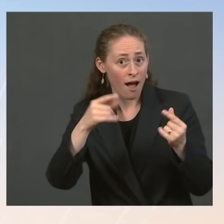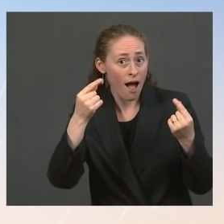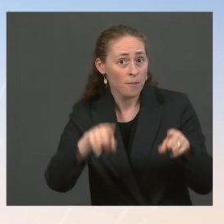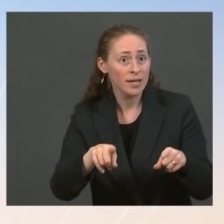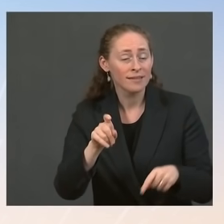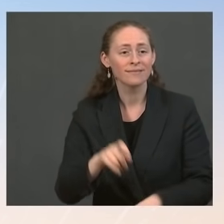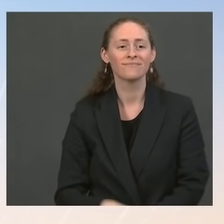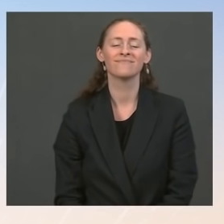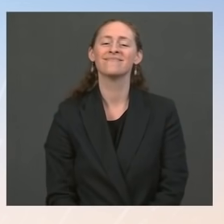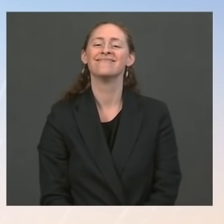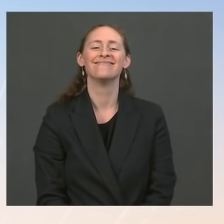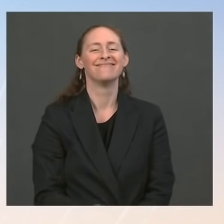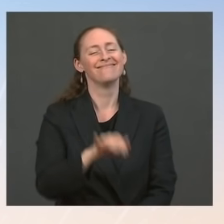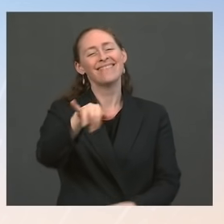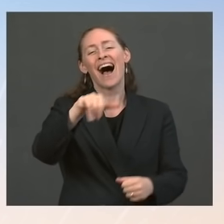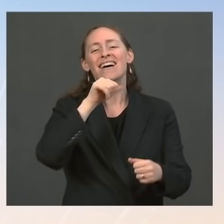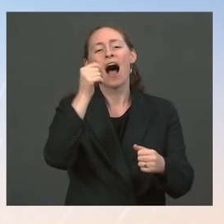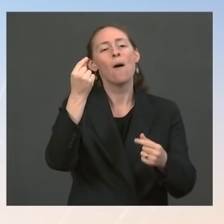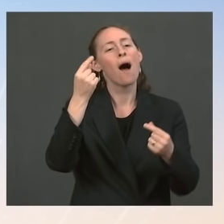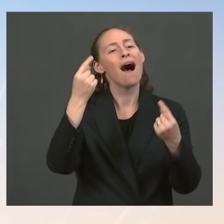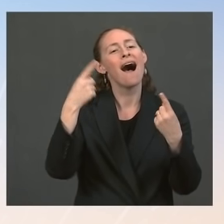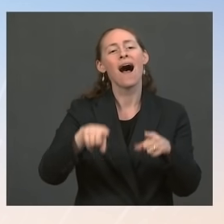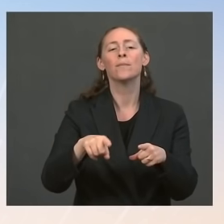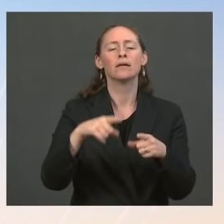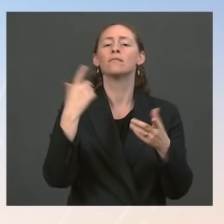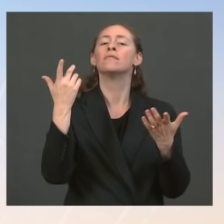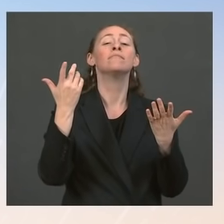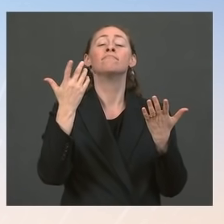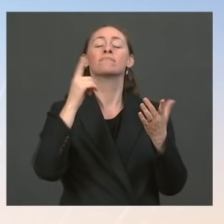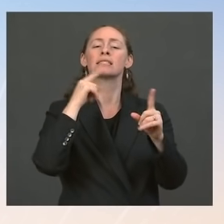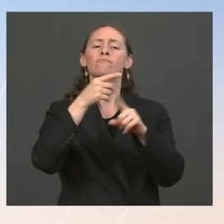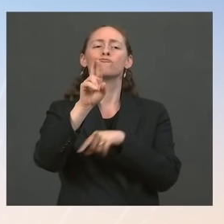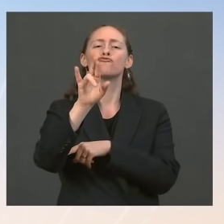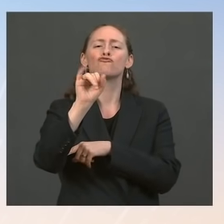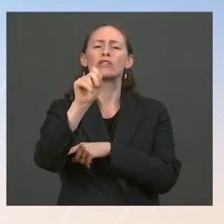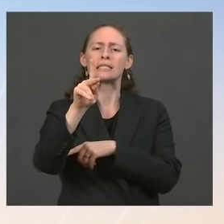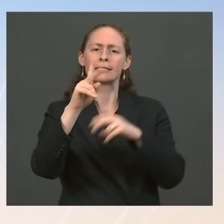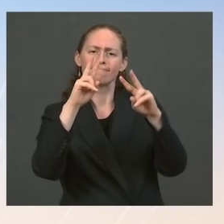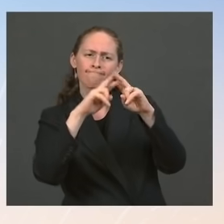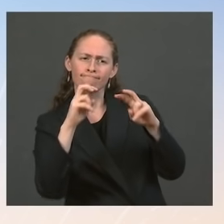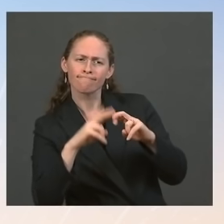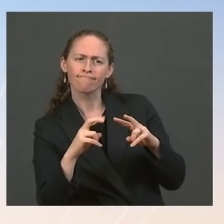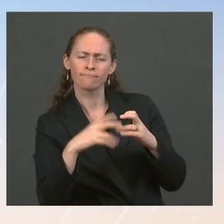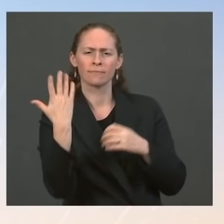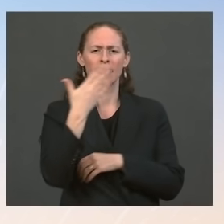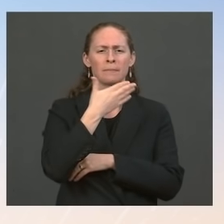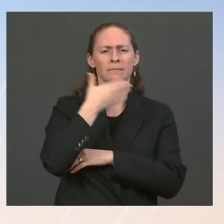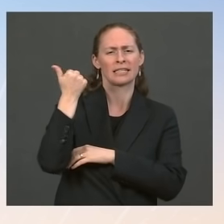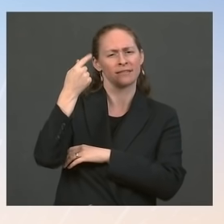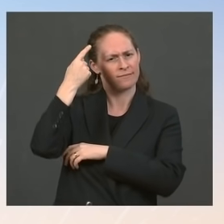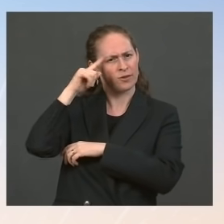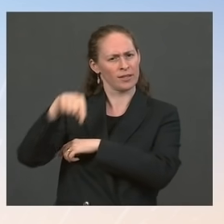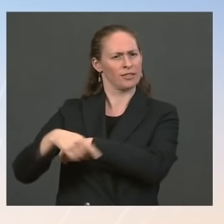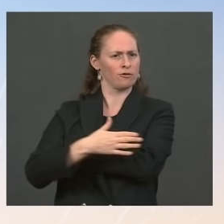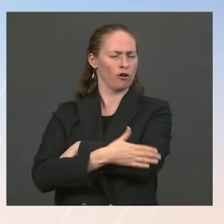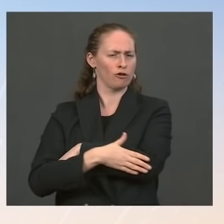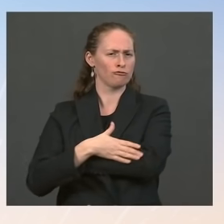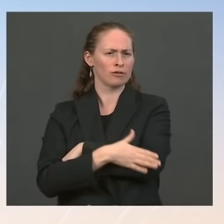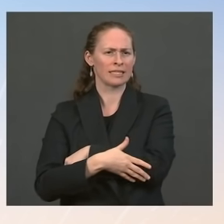It's a risk assessment, for every President, about what is in the interest of the United States of America, our military, and our national interests.